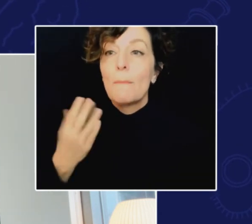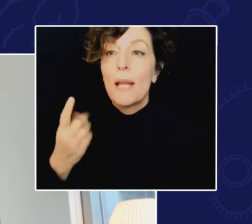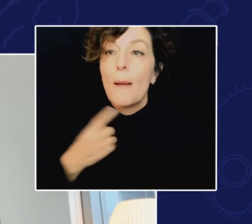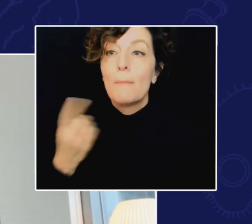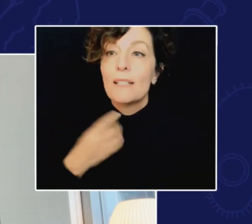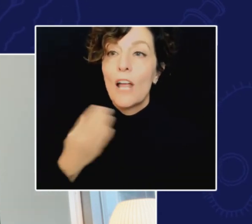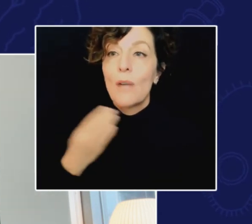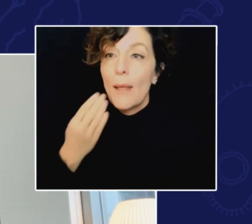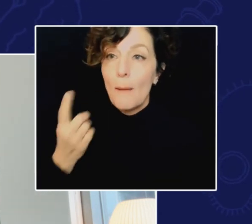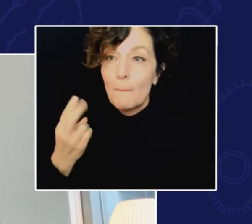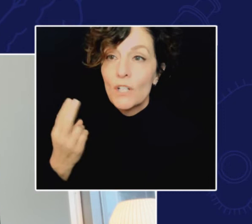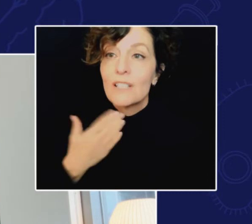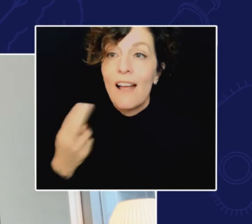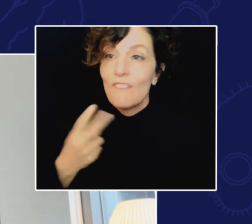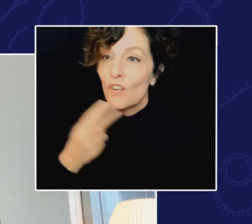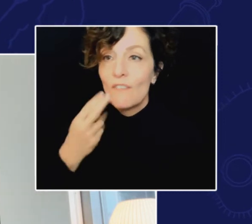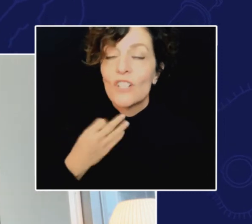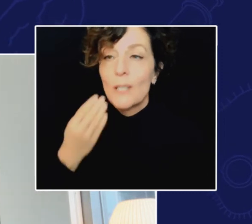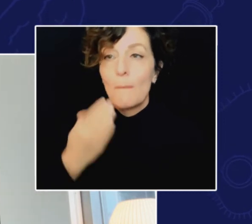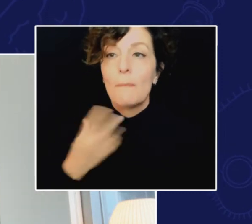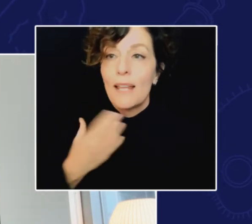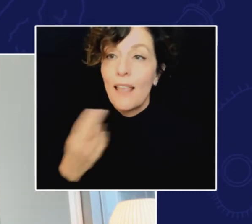at the bird's eye view, and -- versus being in the weeds.